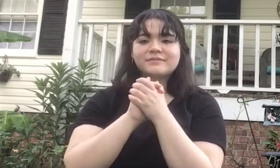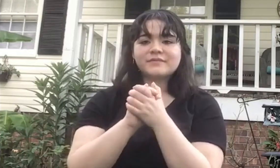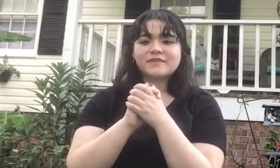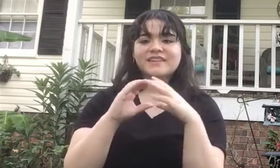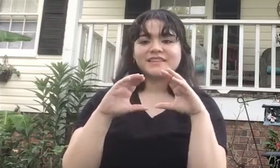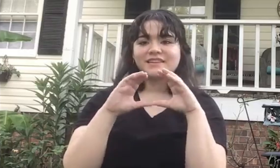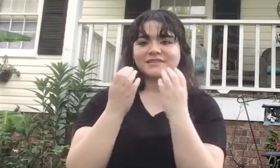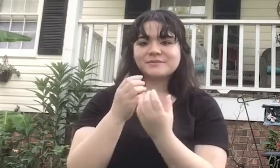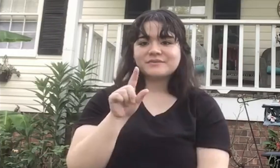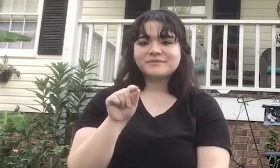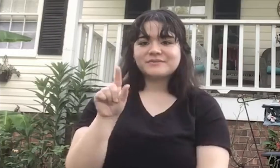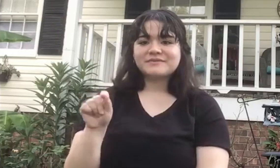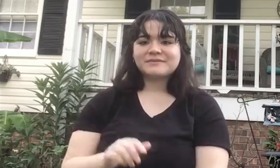Congratulations, Class of 2020.